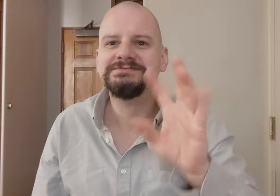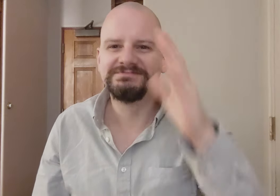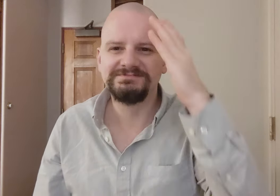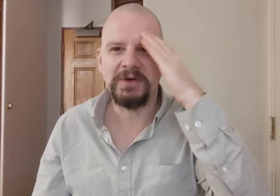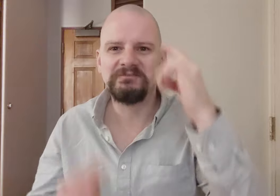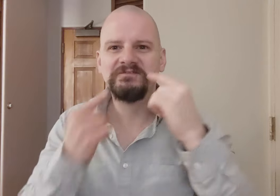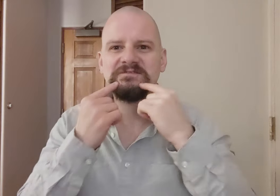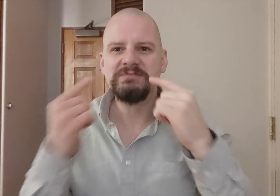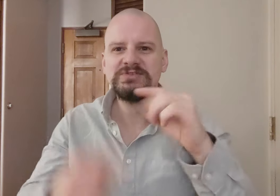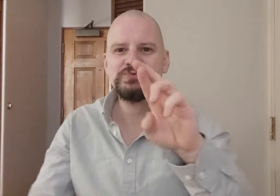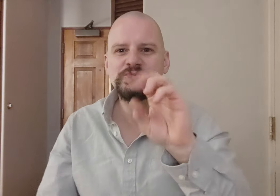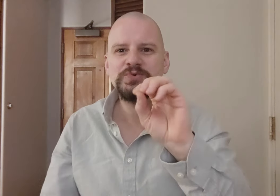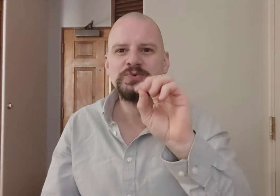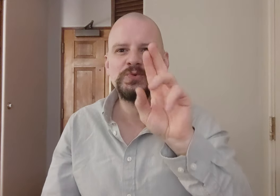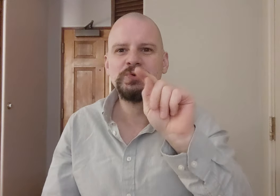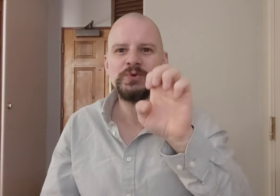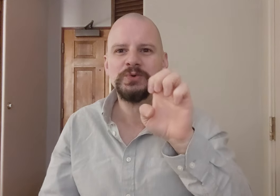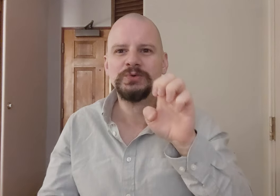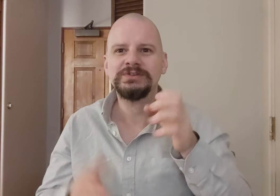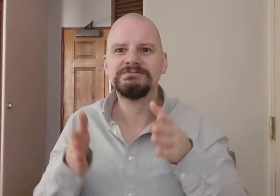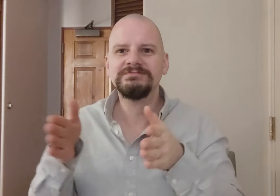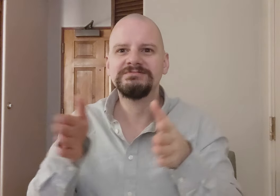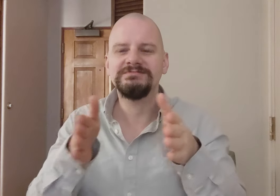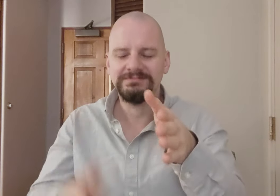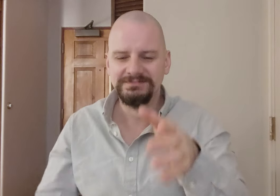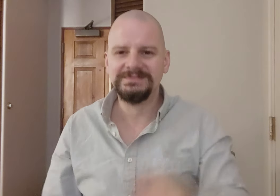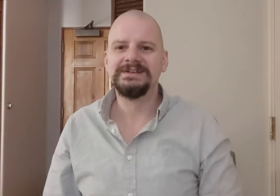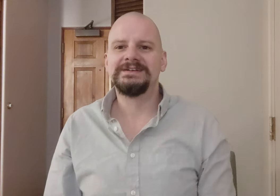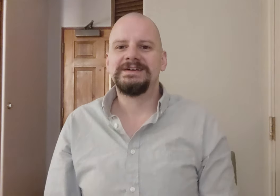You know this is a famous route.